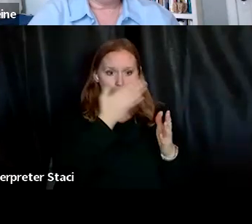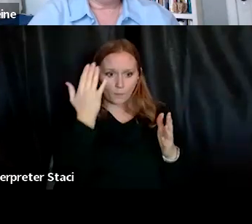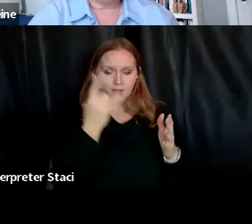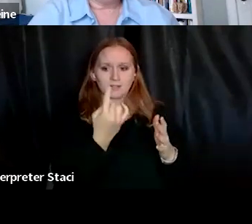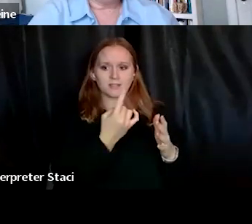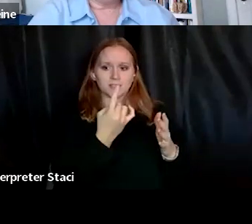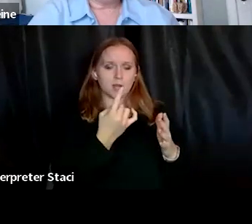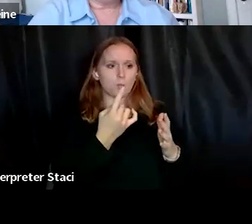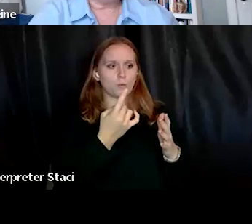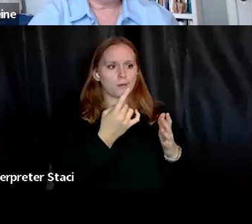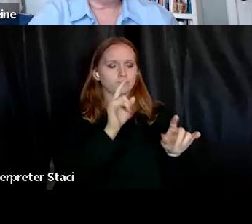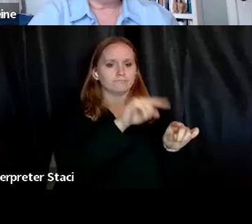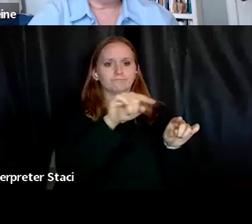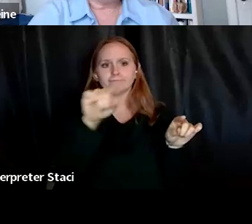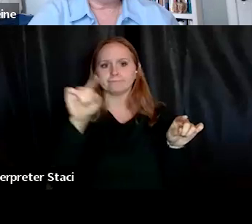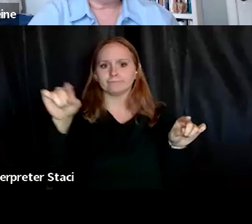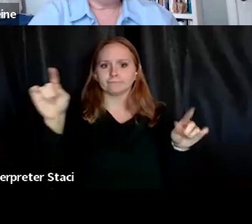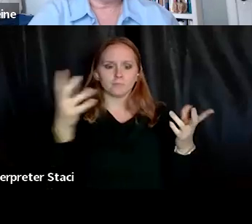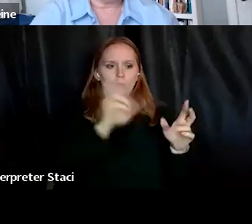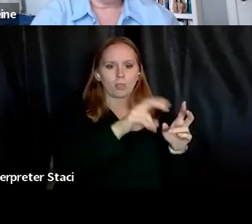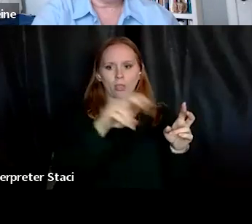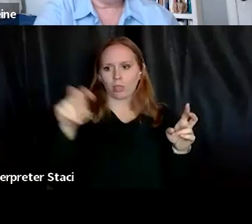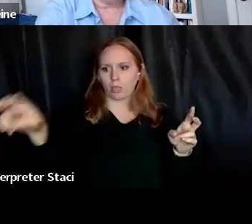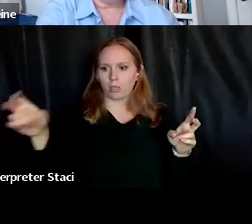someone in a transitional setting such as a jail or a hospital, right?